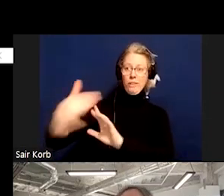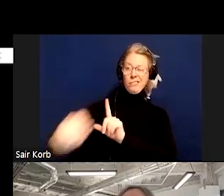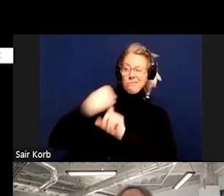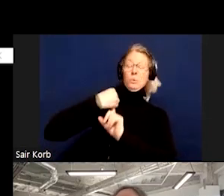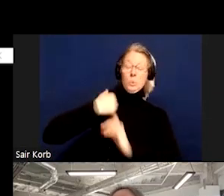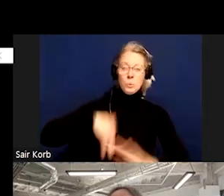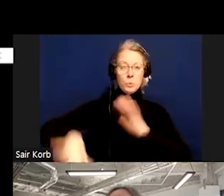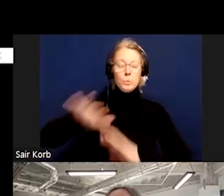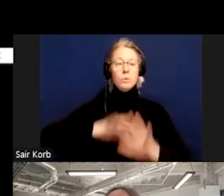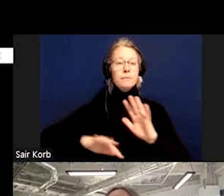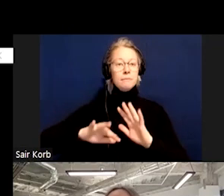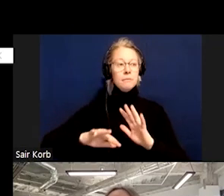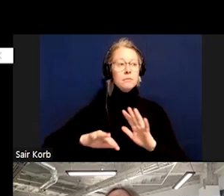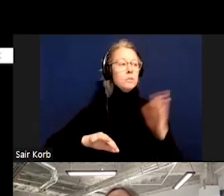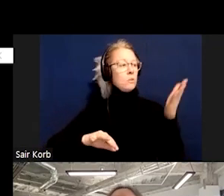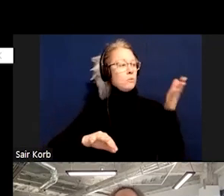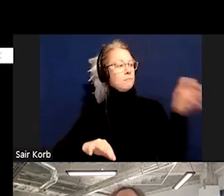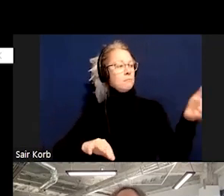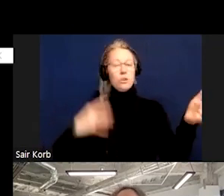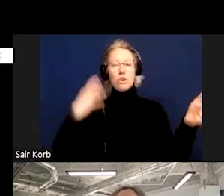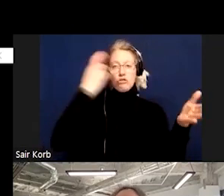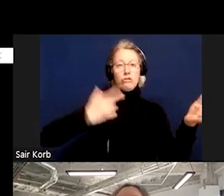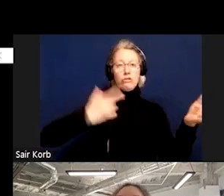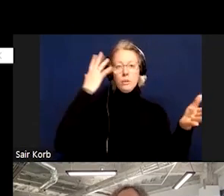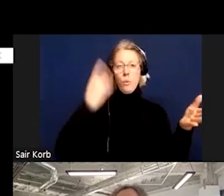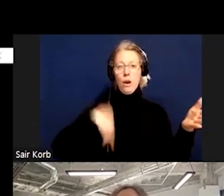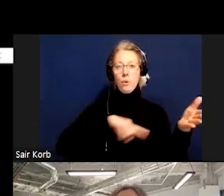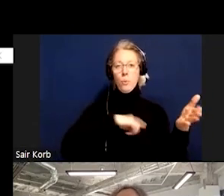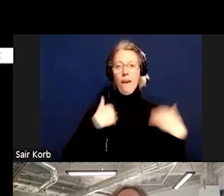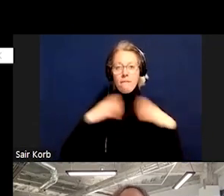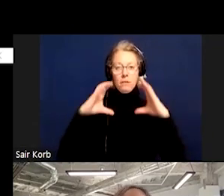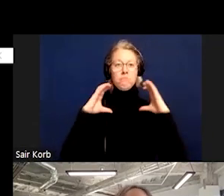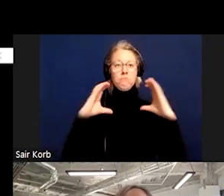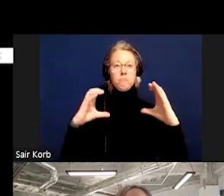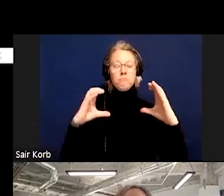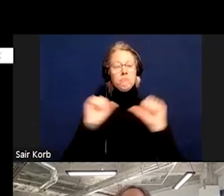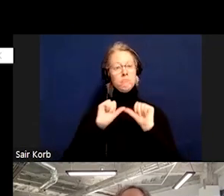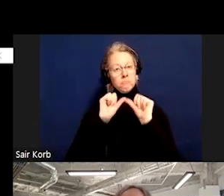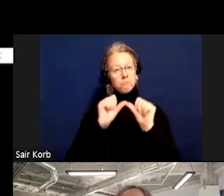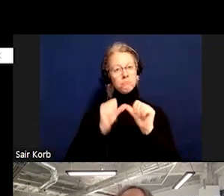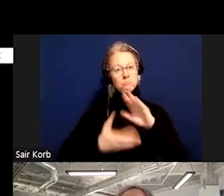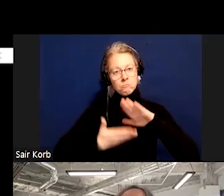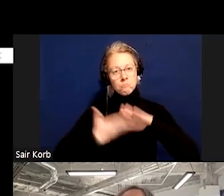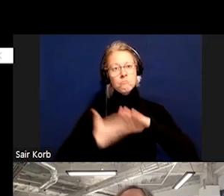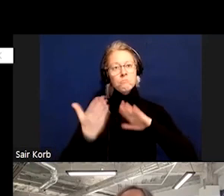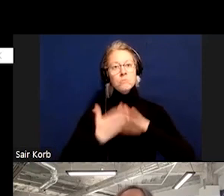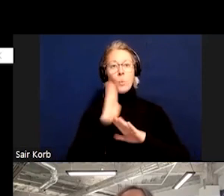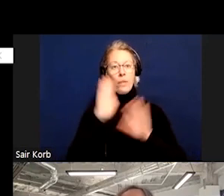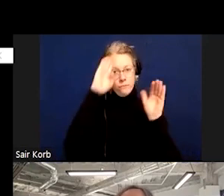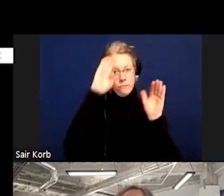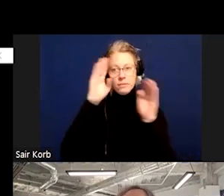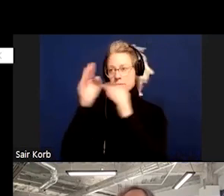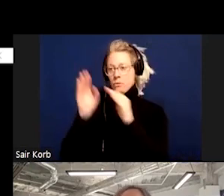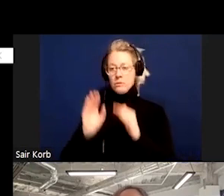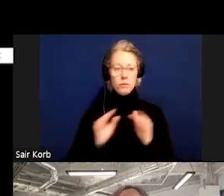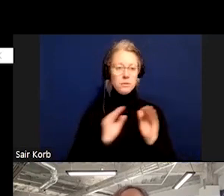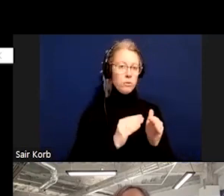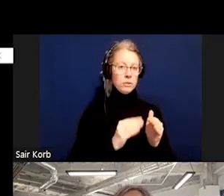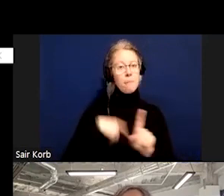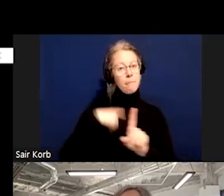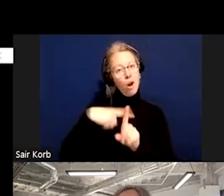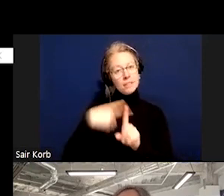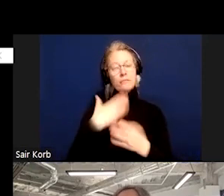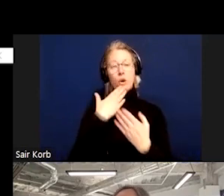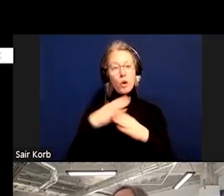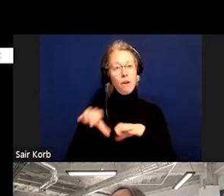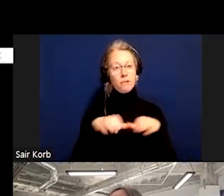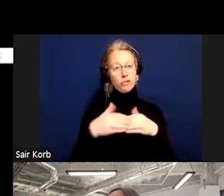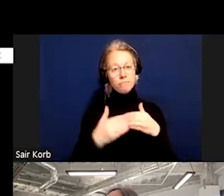at the heart of the circle and how we all work in this good way together.